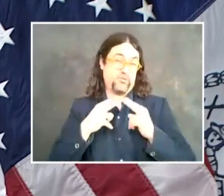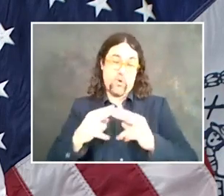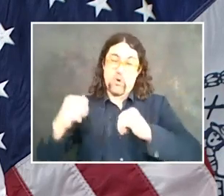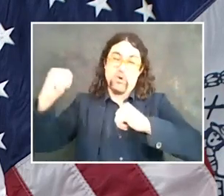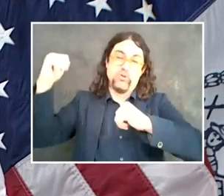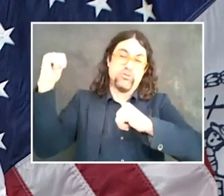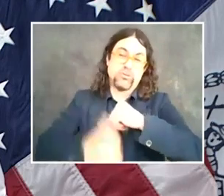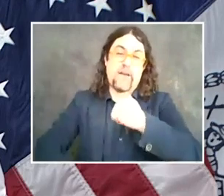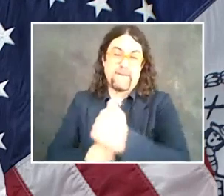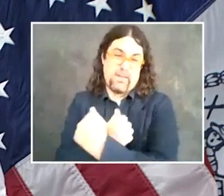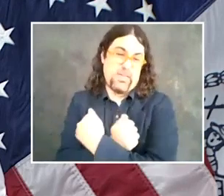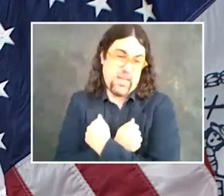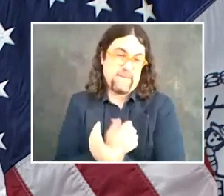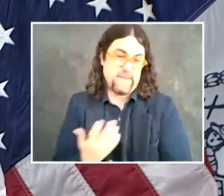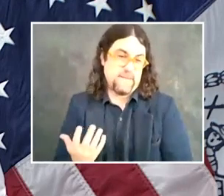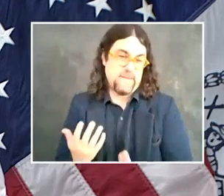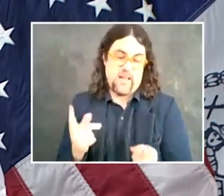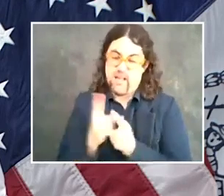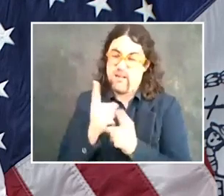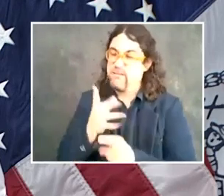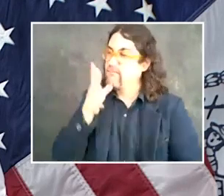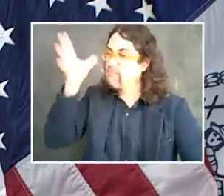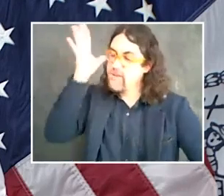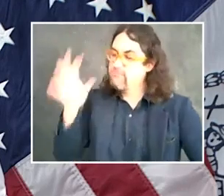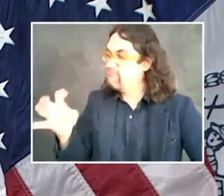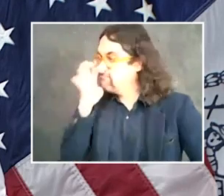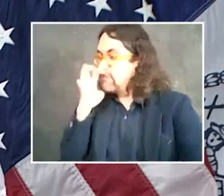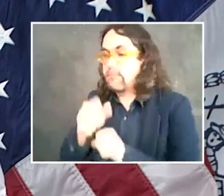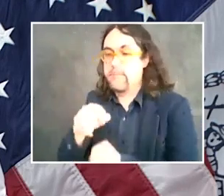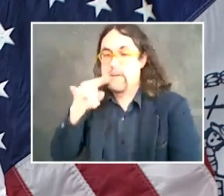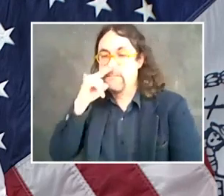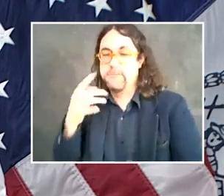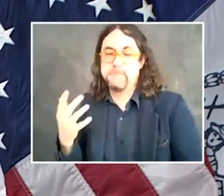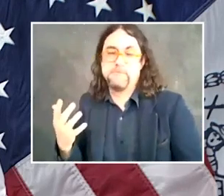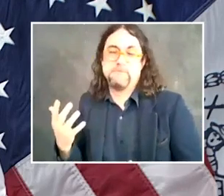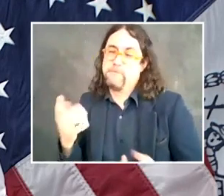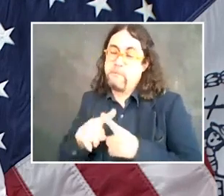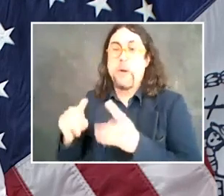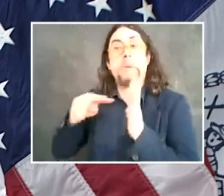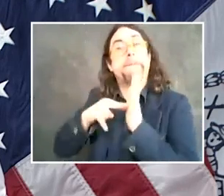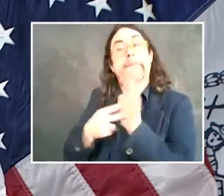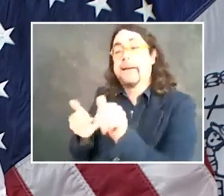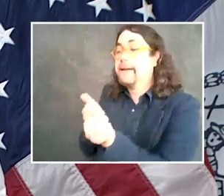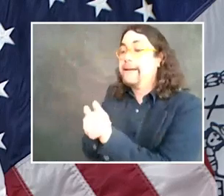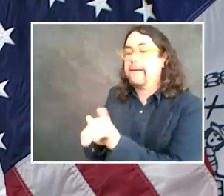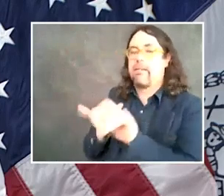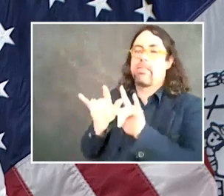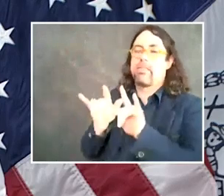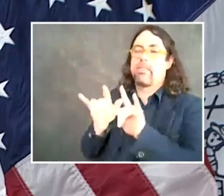THIS KIND OF GATHERING HAS HAPPENED IN ONLY A FEW PLACES. AND IT CANNOT CONTINUE.